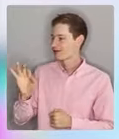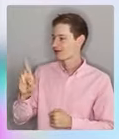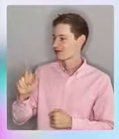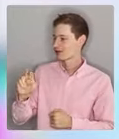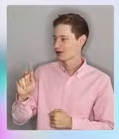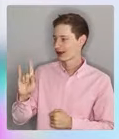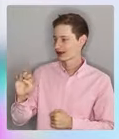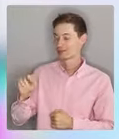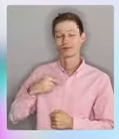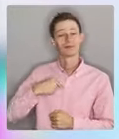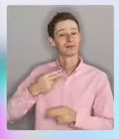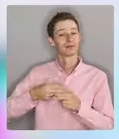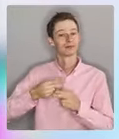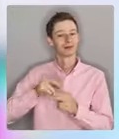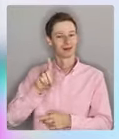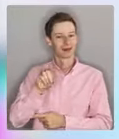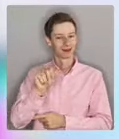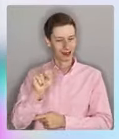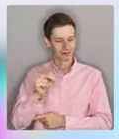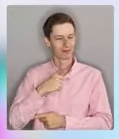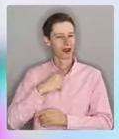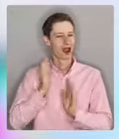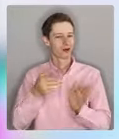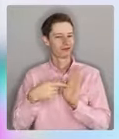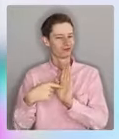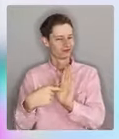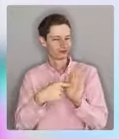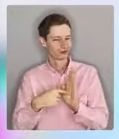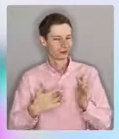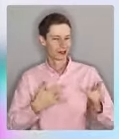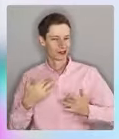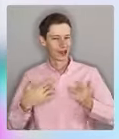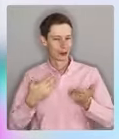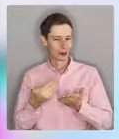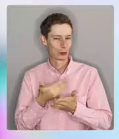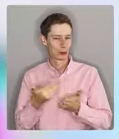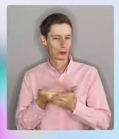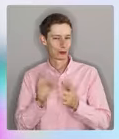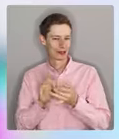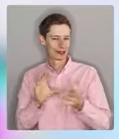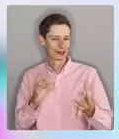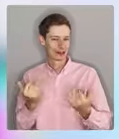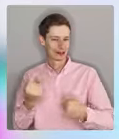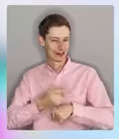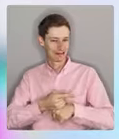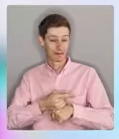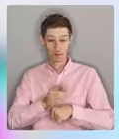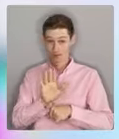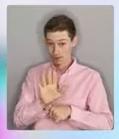Hi. My name is Dan, and I will be previewing some exciting new releases today.